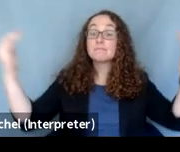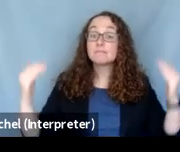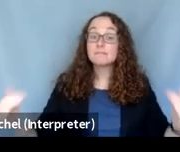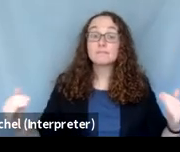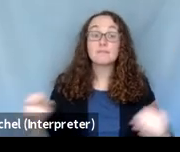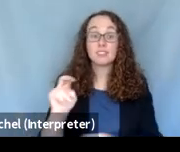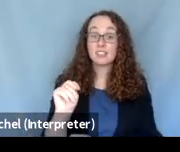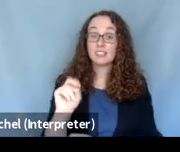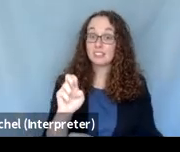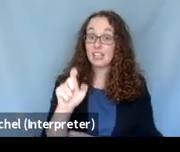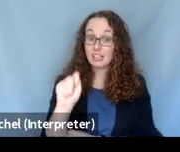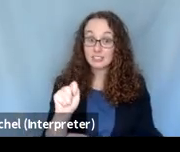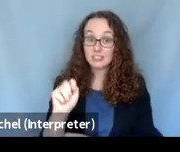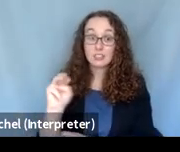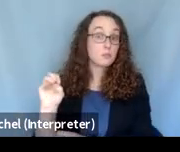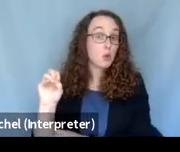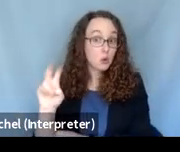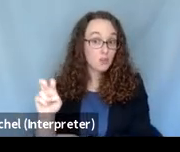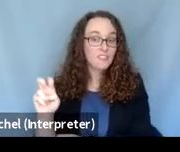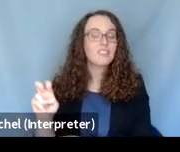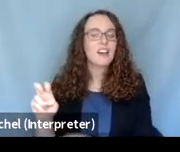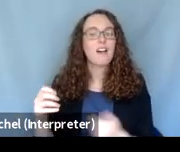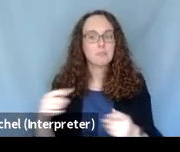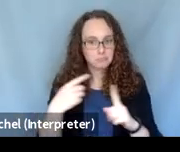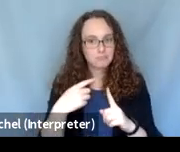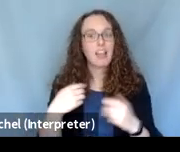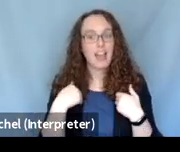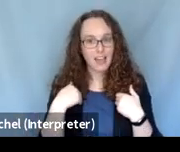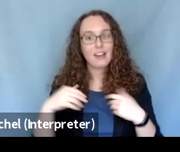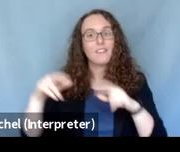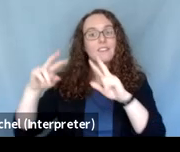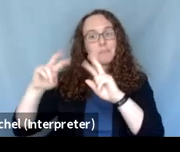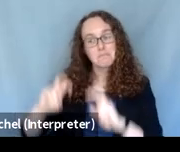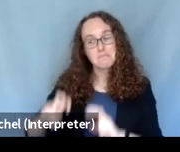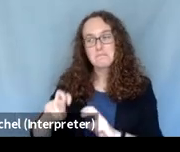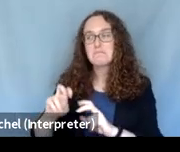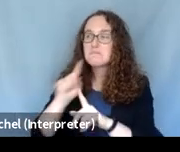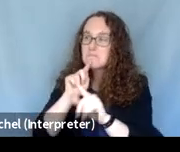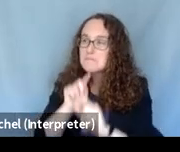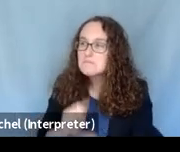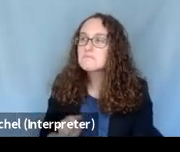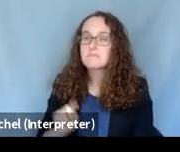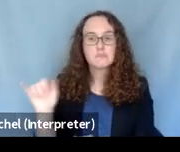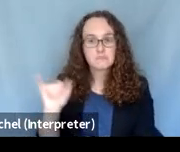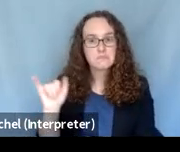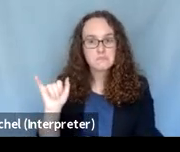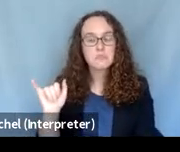it also has an assessment you can do, but you can plug in perhaps specific careers. For example yesterday